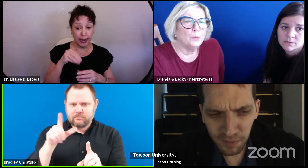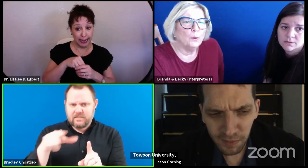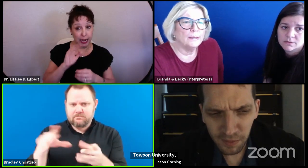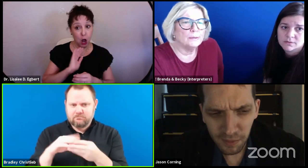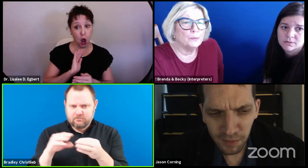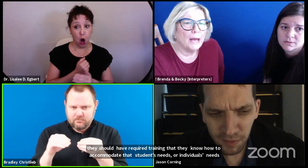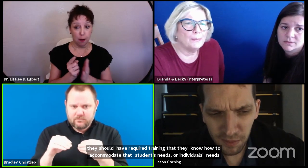Good point.